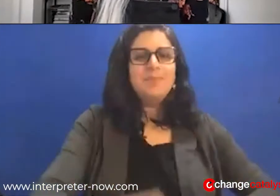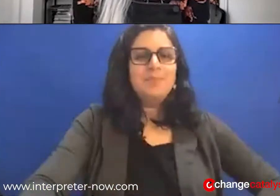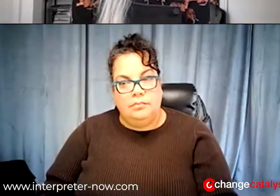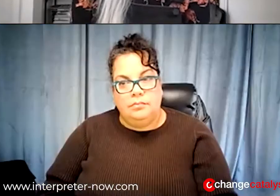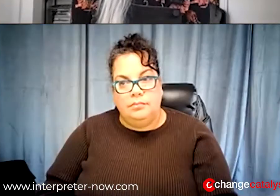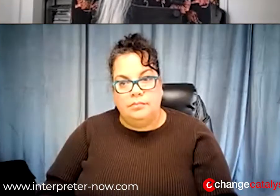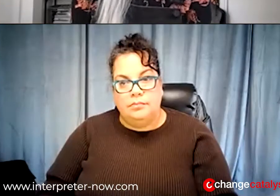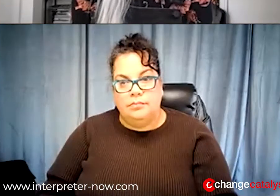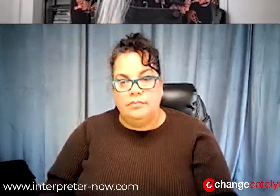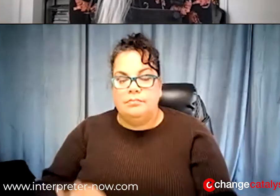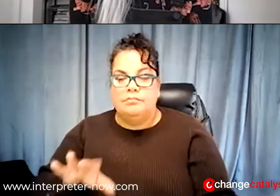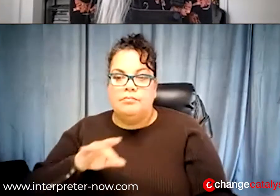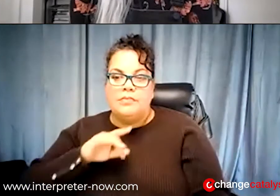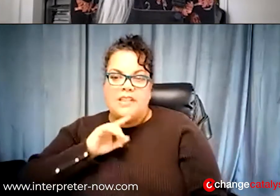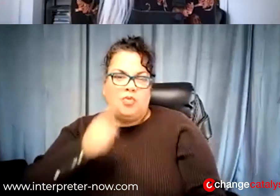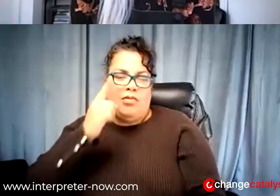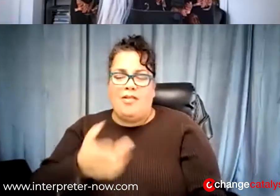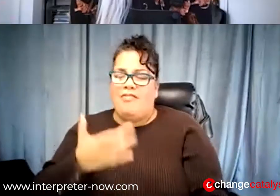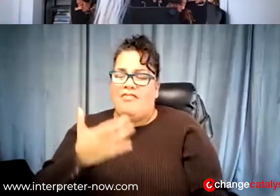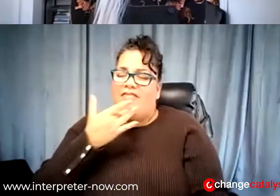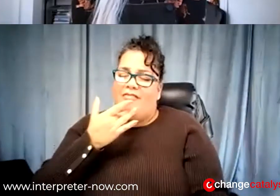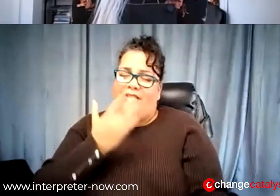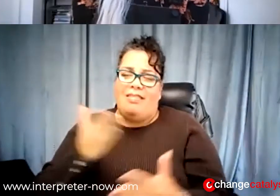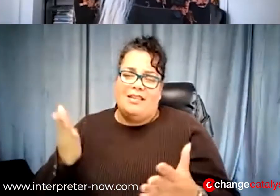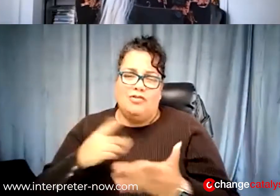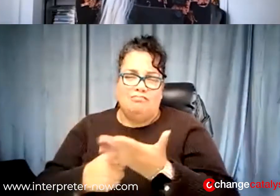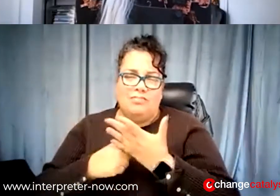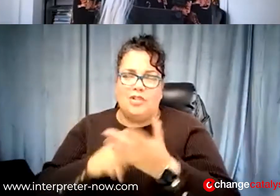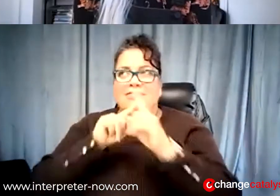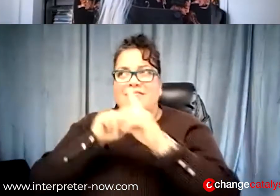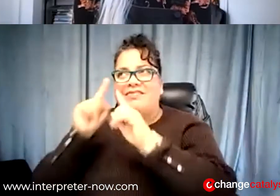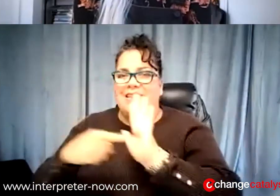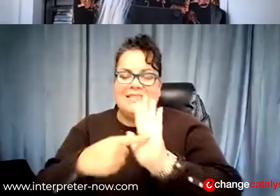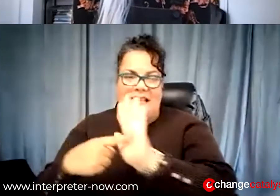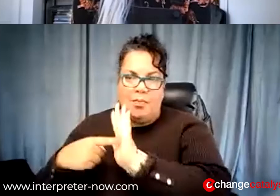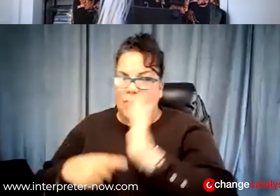This is actually one of our favorite things to talk about. There are so many examples, and they're all-powerful in their own way.